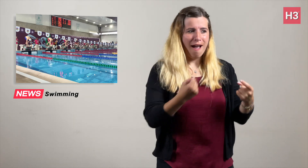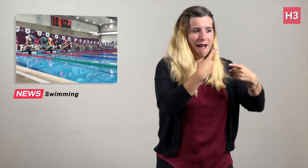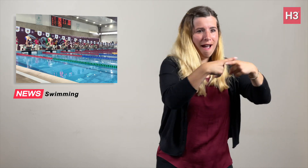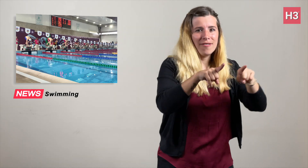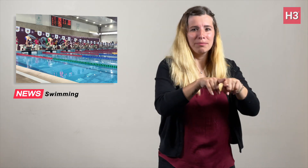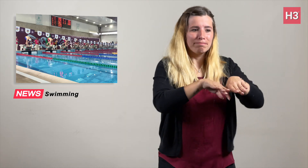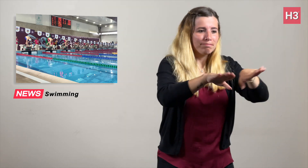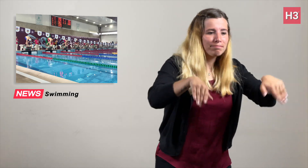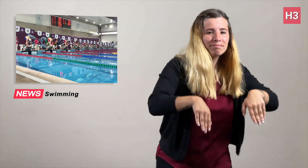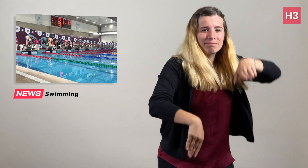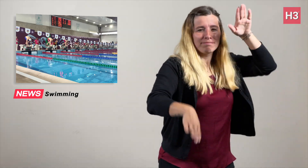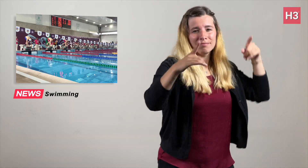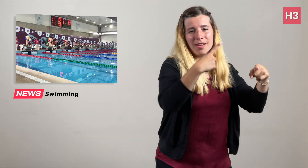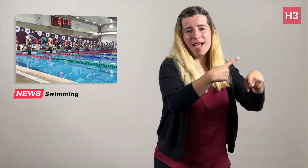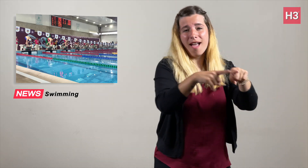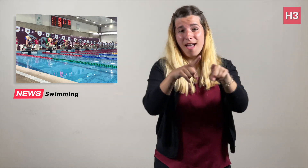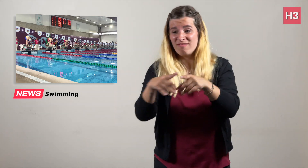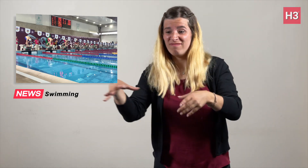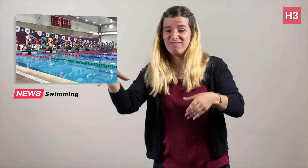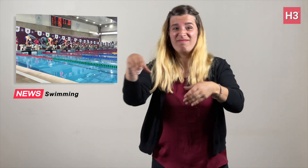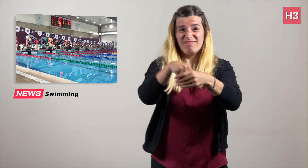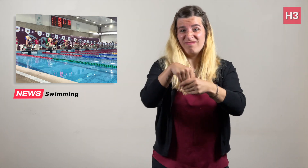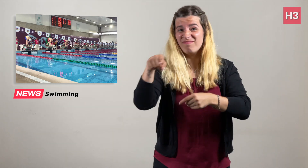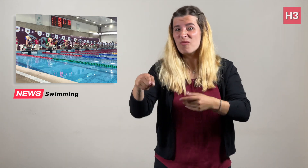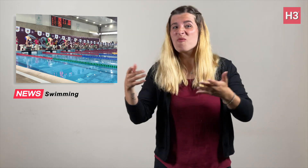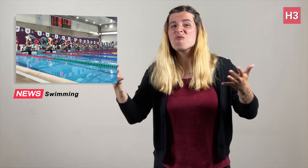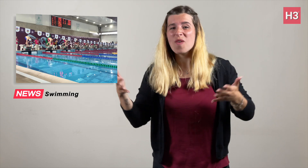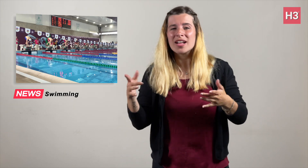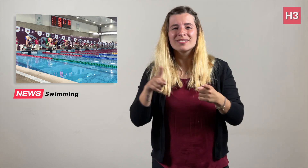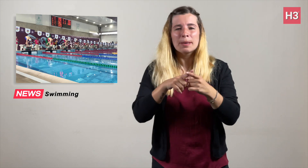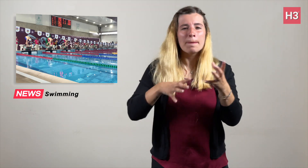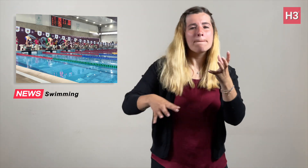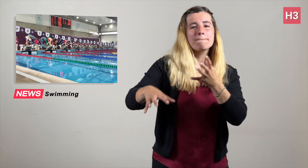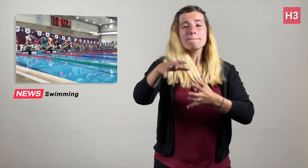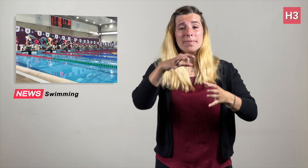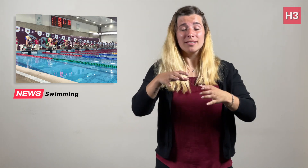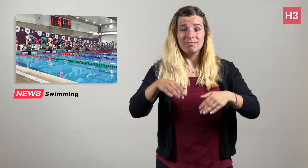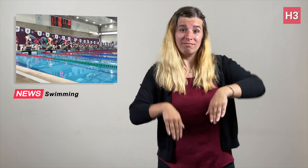events including mixed medley relay, which consists